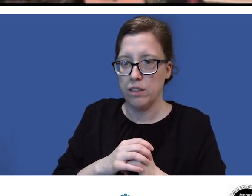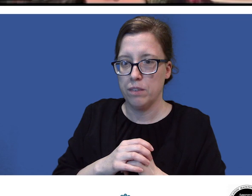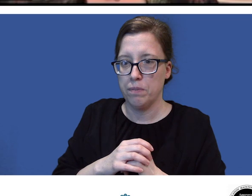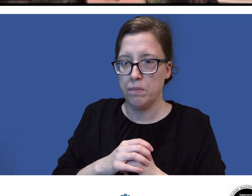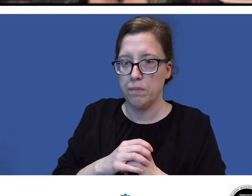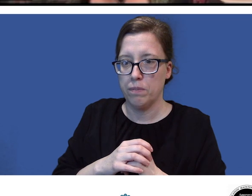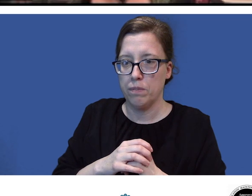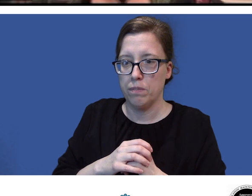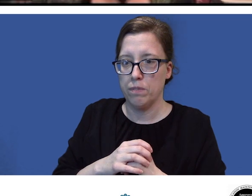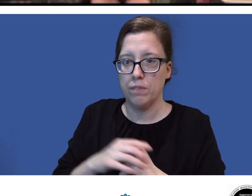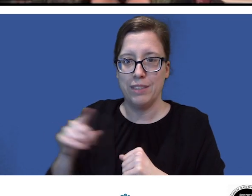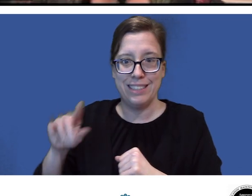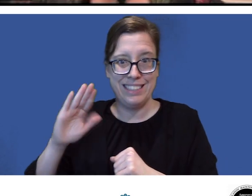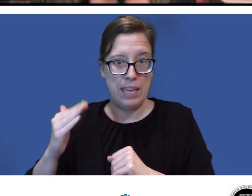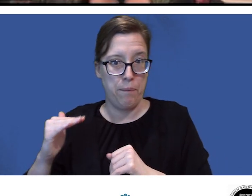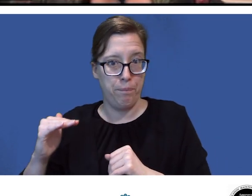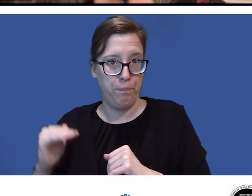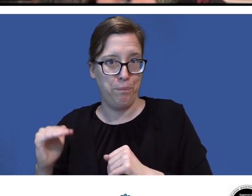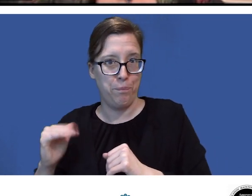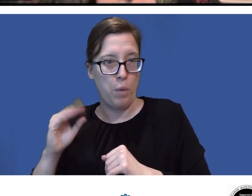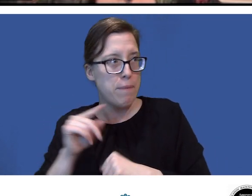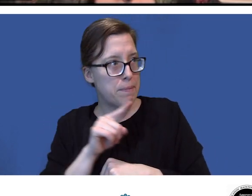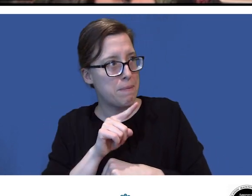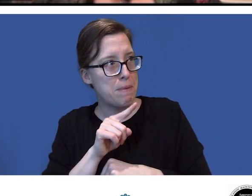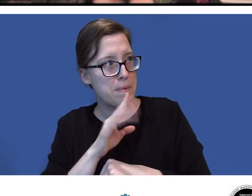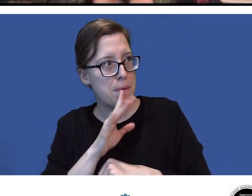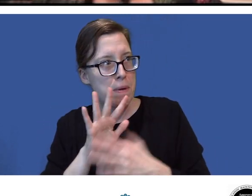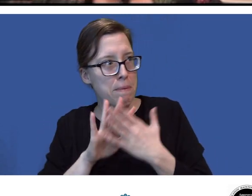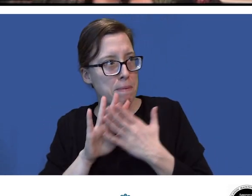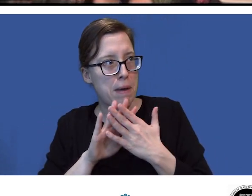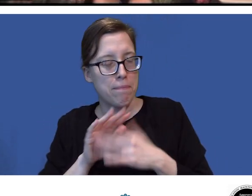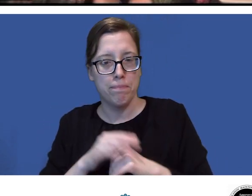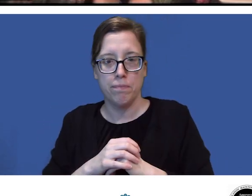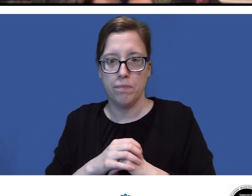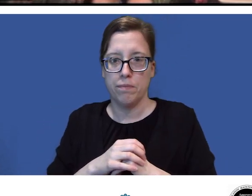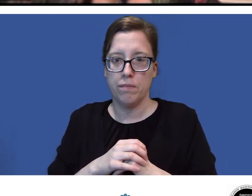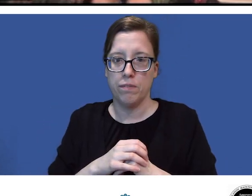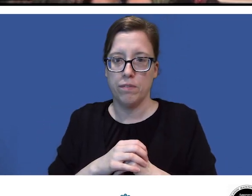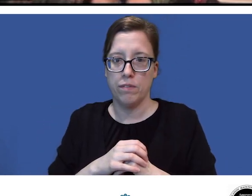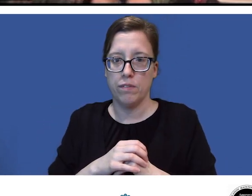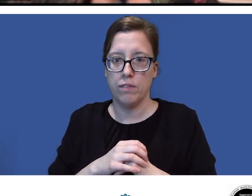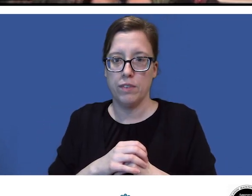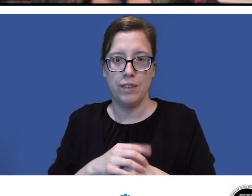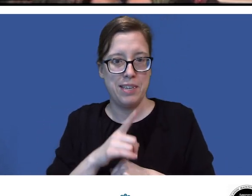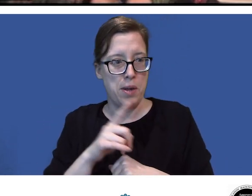Uh, no. [Points to TV.] Not…not this one. This is the grand finale of it. Kingston: [Points at TV and babbles.] DJ: Yeah, that’s the last one.